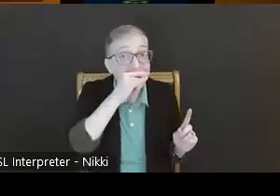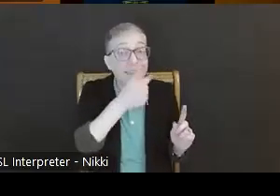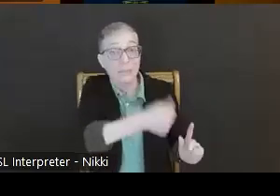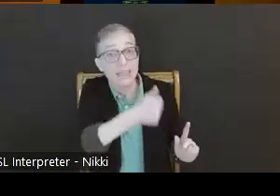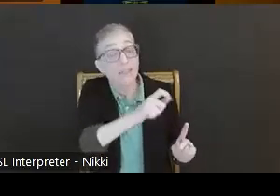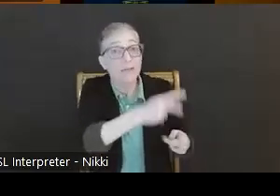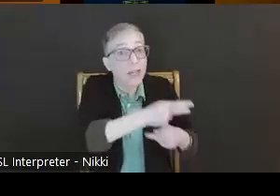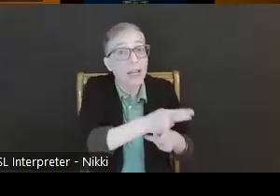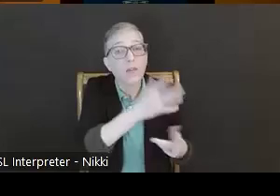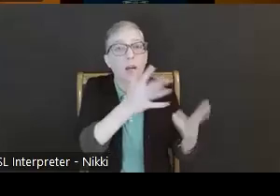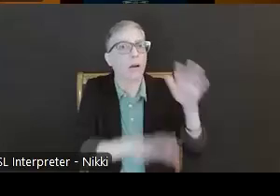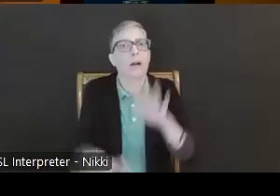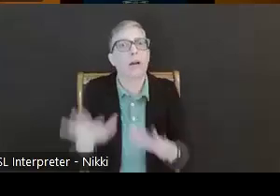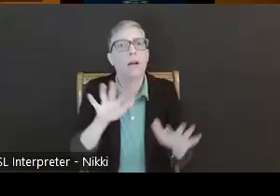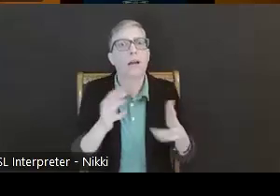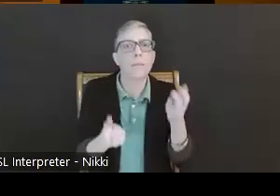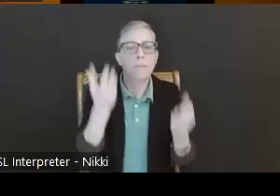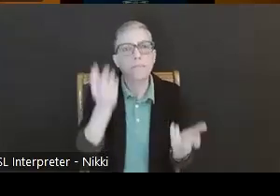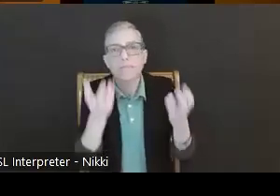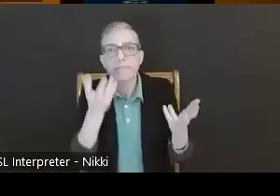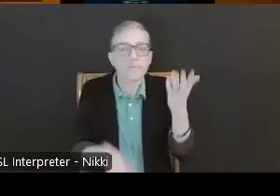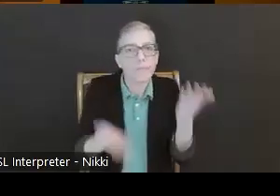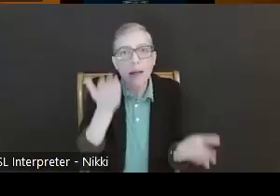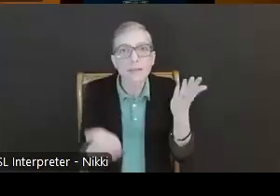they're managing a lot outside of cancer and now you're adding cancer on top of that and caring